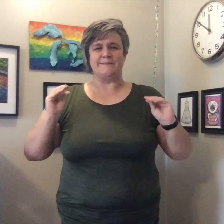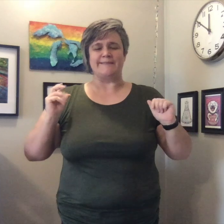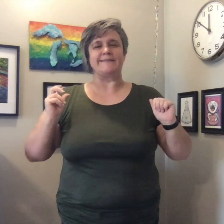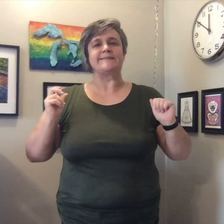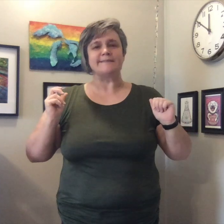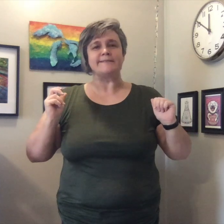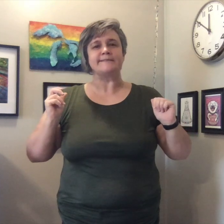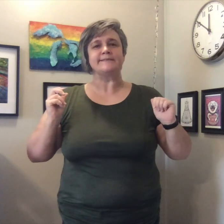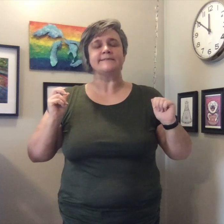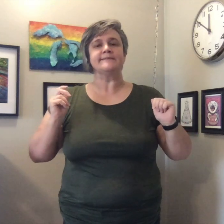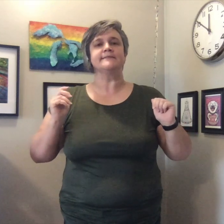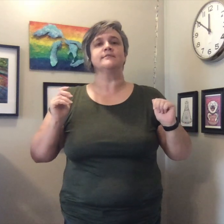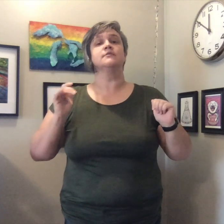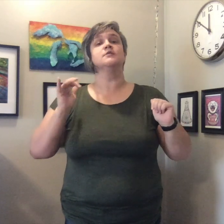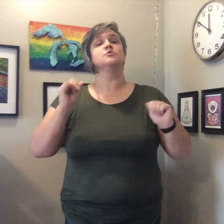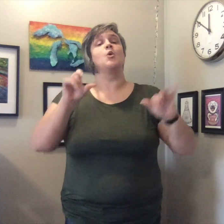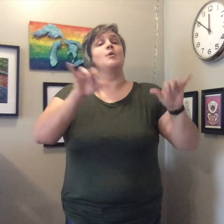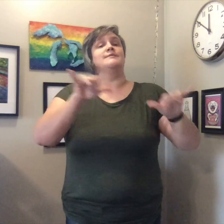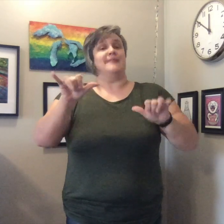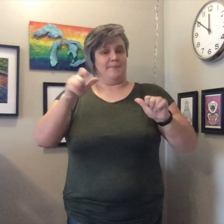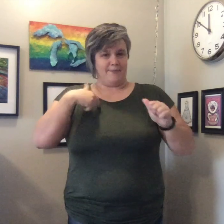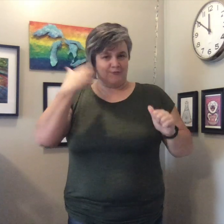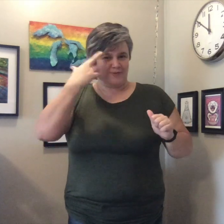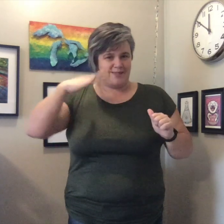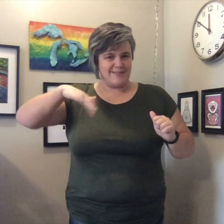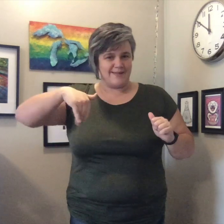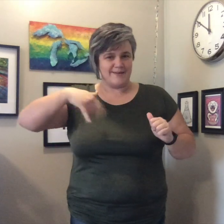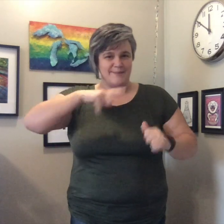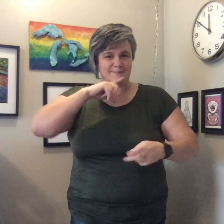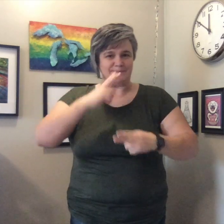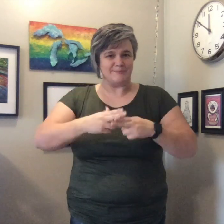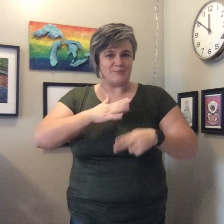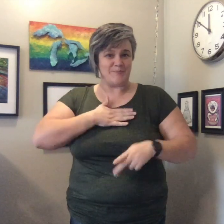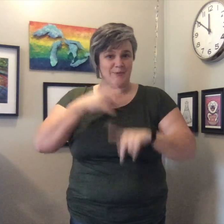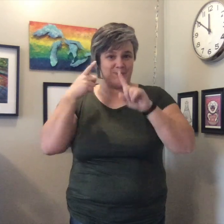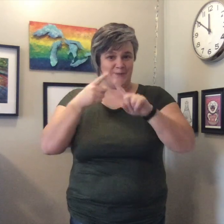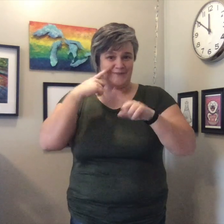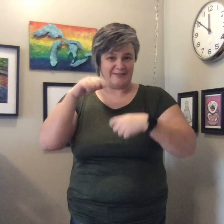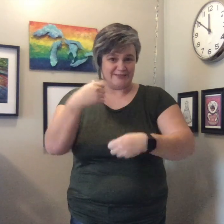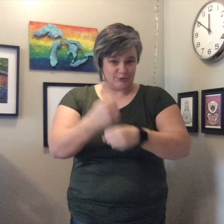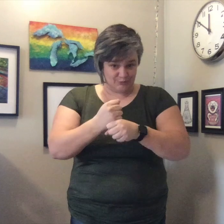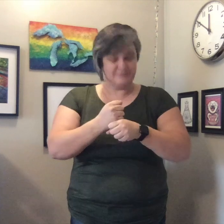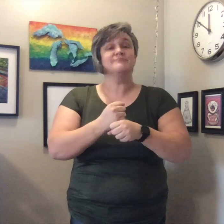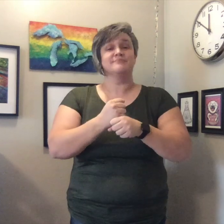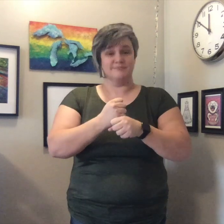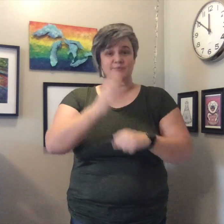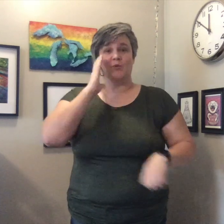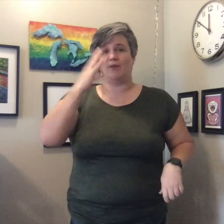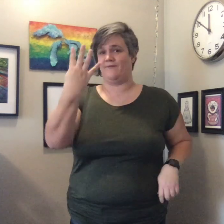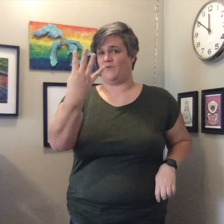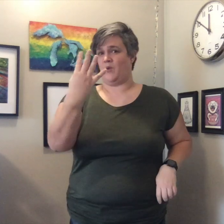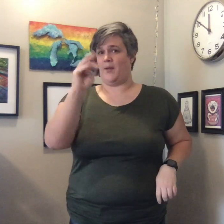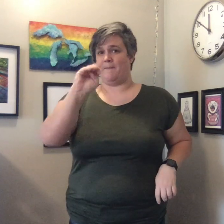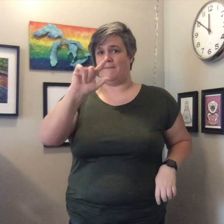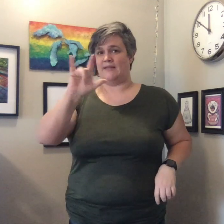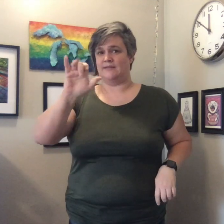I also realize I haven't taken the opportunity to talk about my goal for this year. My long-term goal for this year